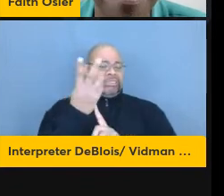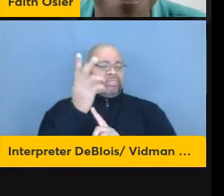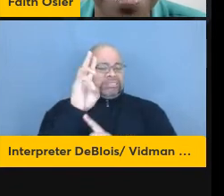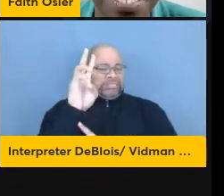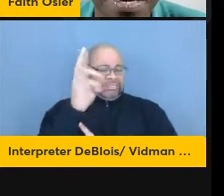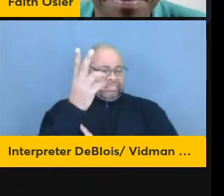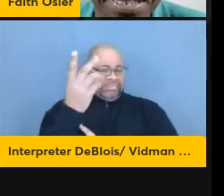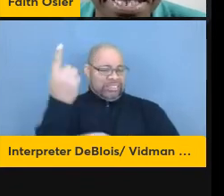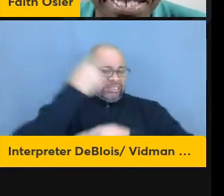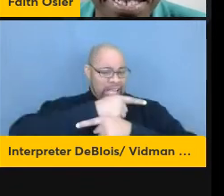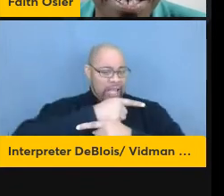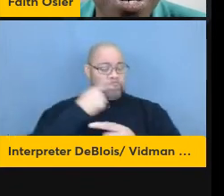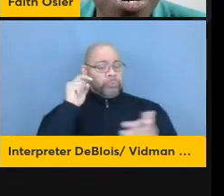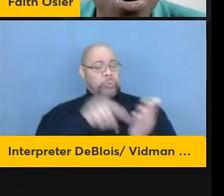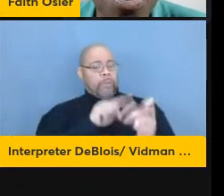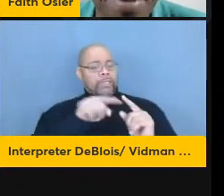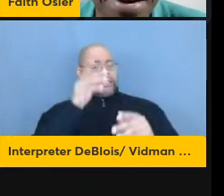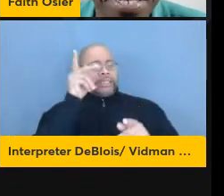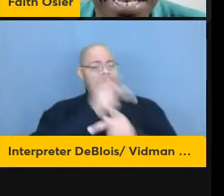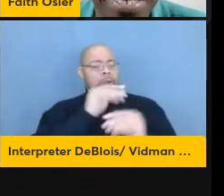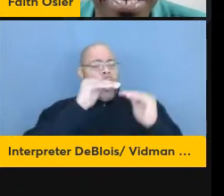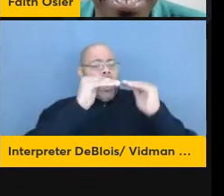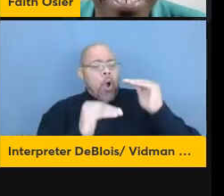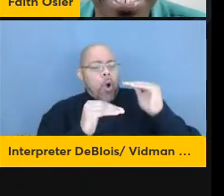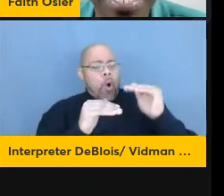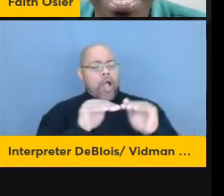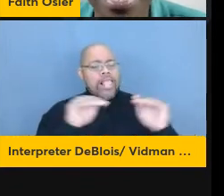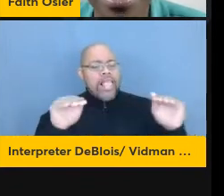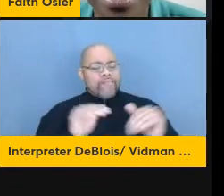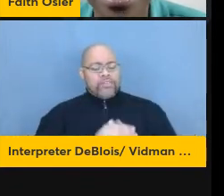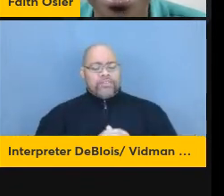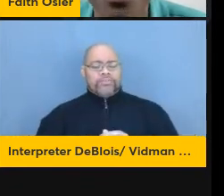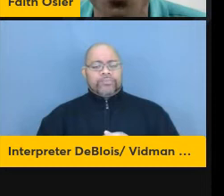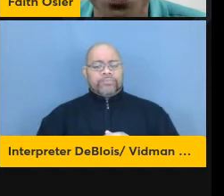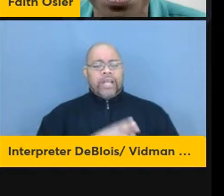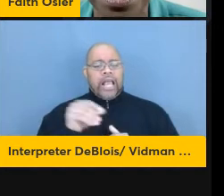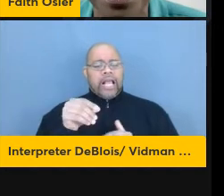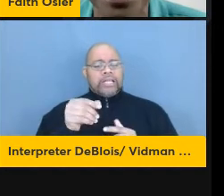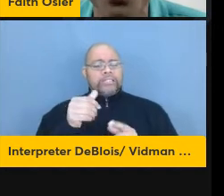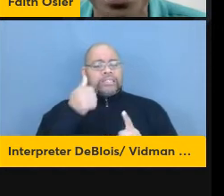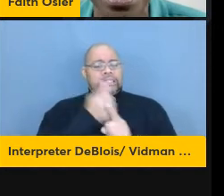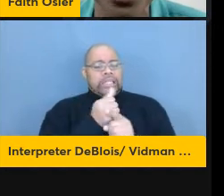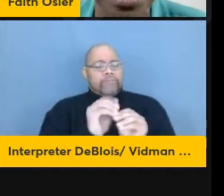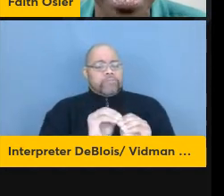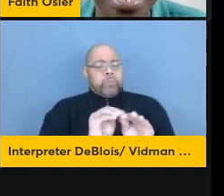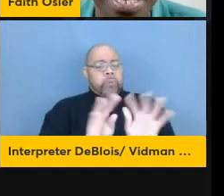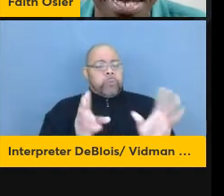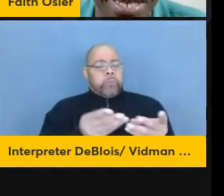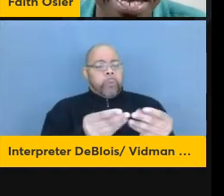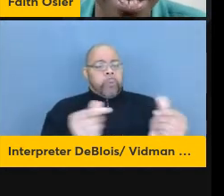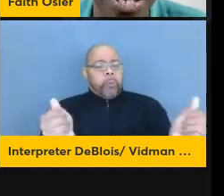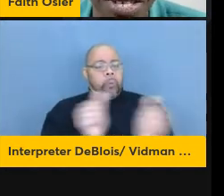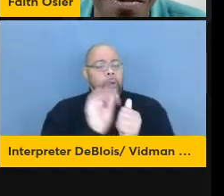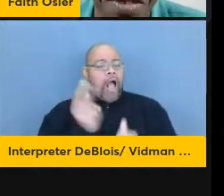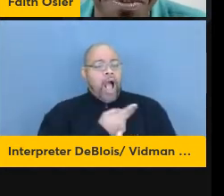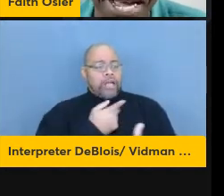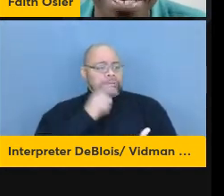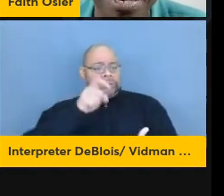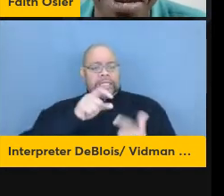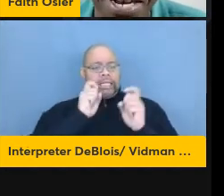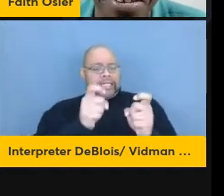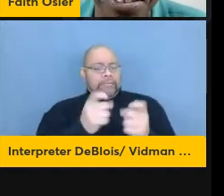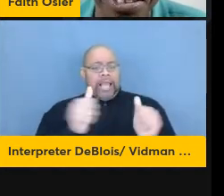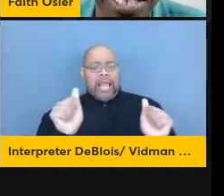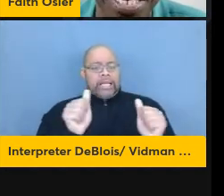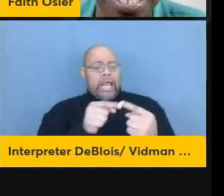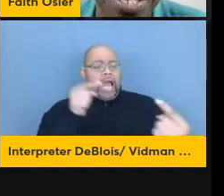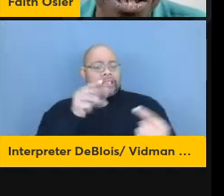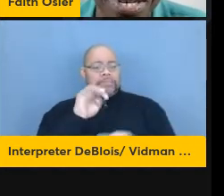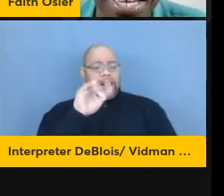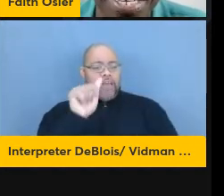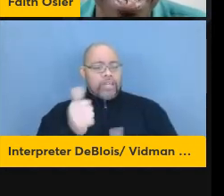them, but they stayed at a low parasite density, and they self cleared without us needing to give them antimalarials. So again,